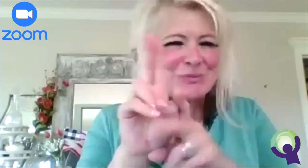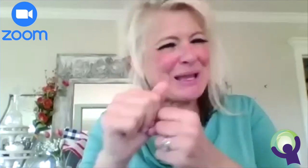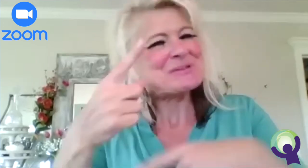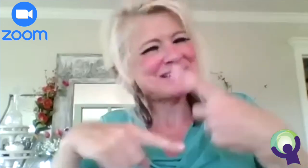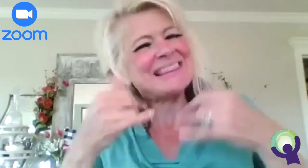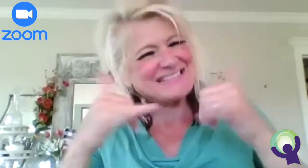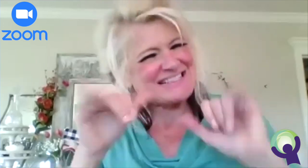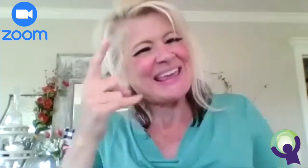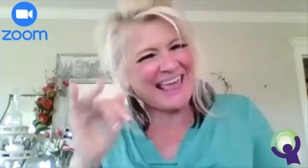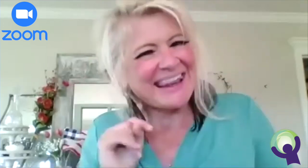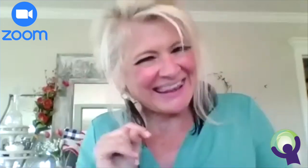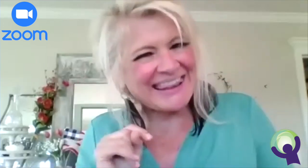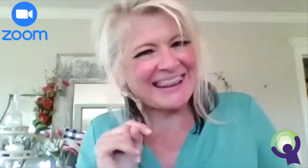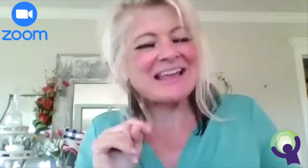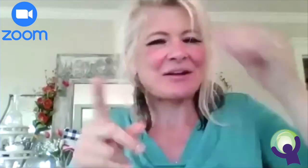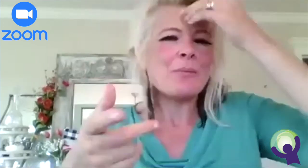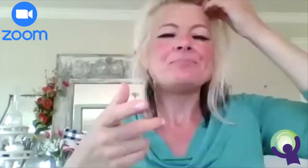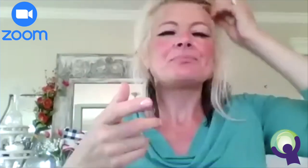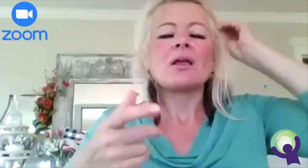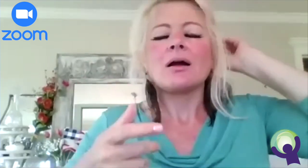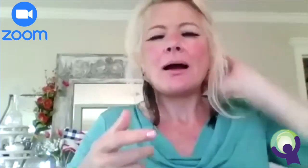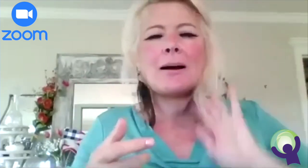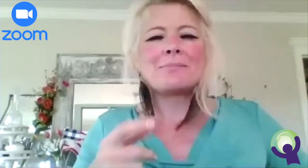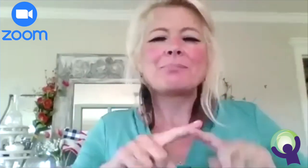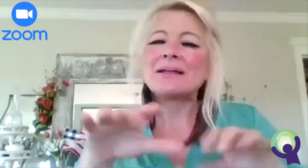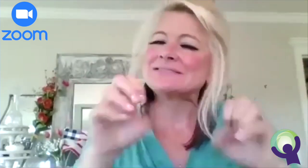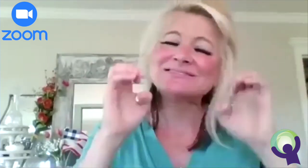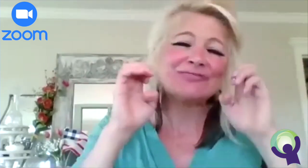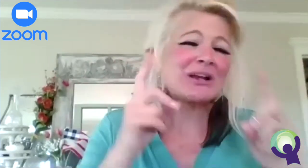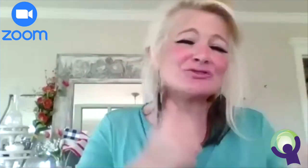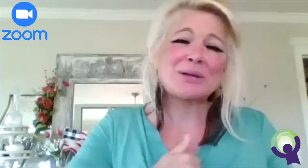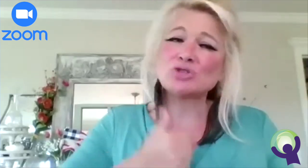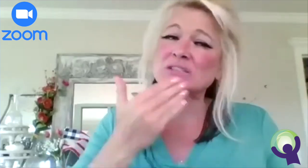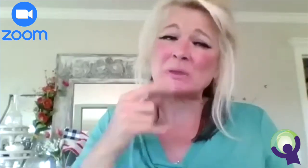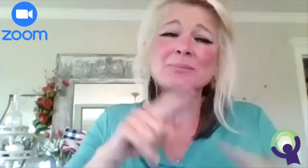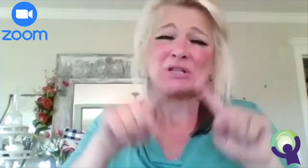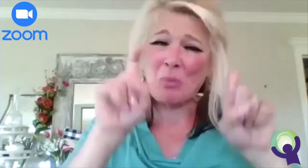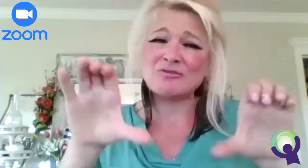We still have to use that. We can still use the verbal assessment but with sign language.